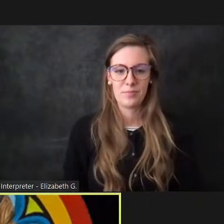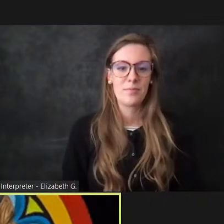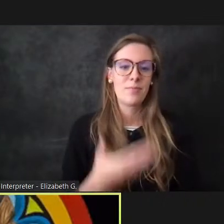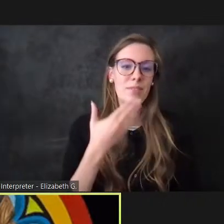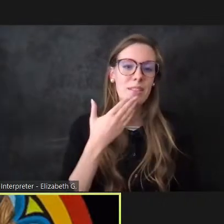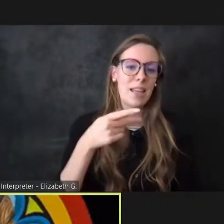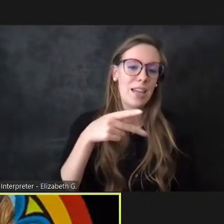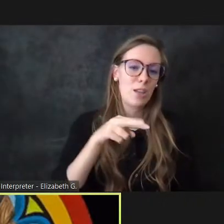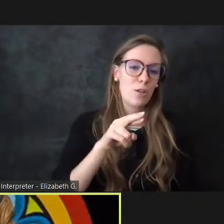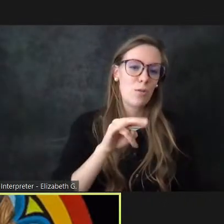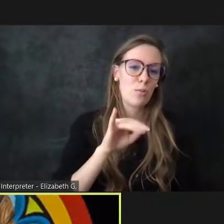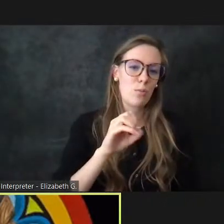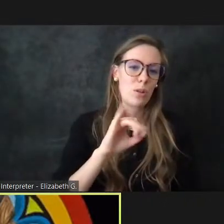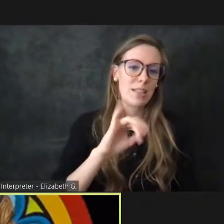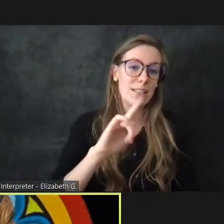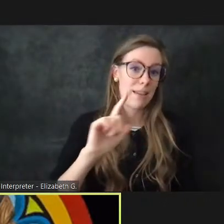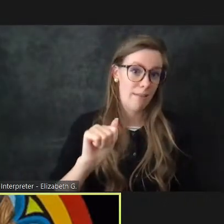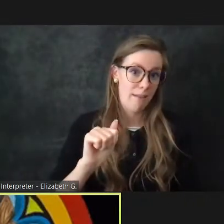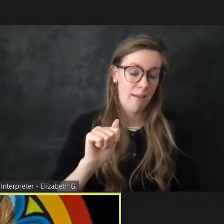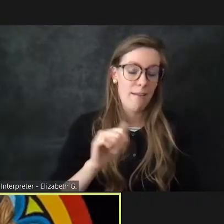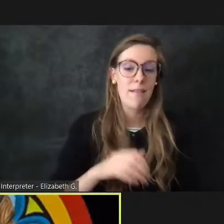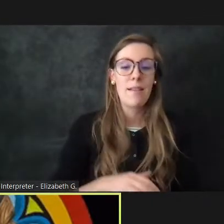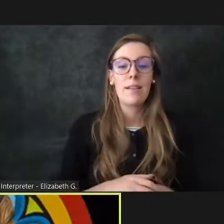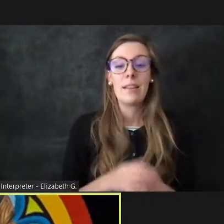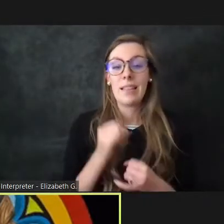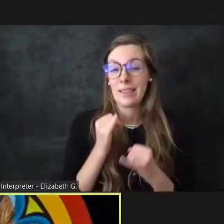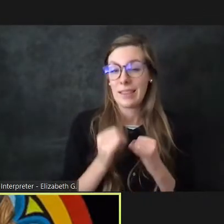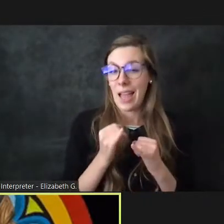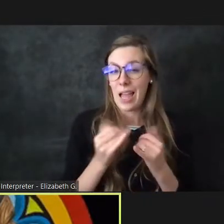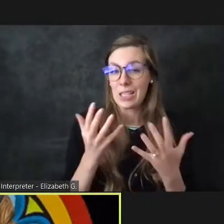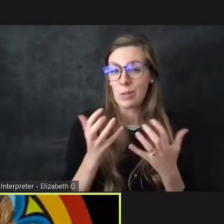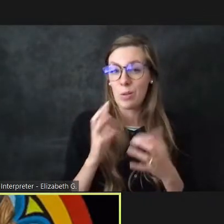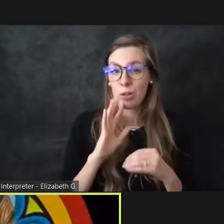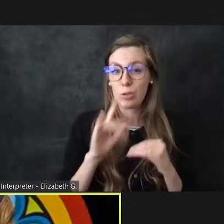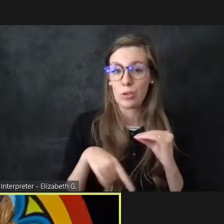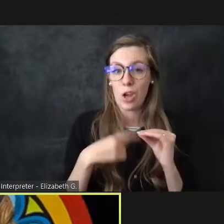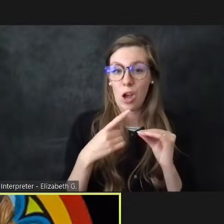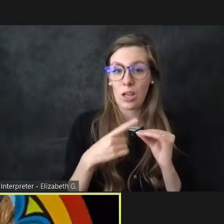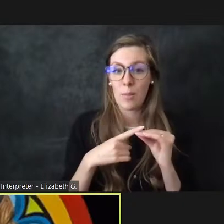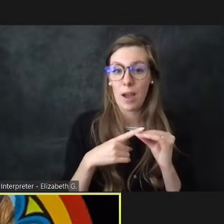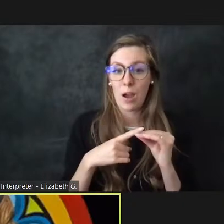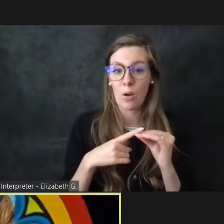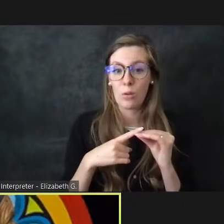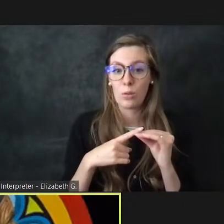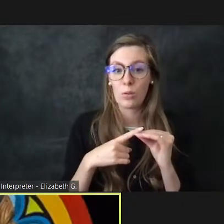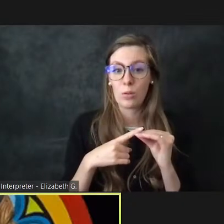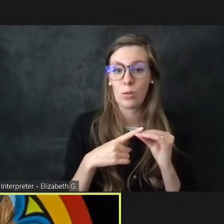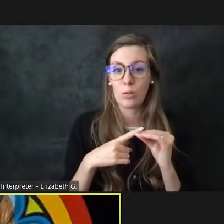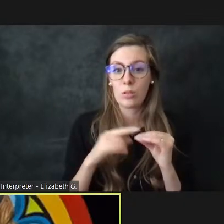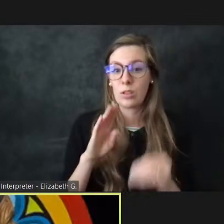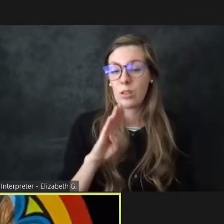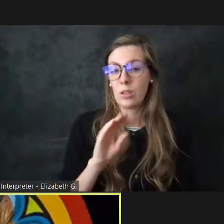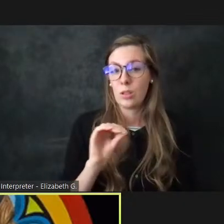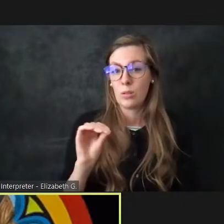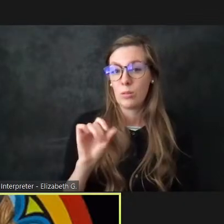And lastly, we like to talk about the the booster shots.